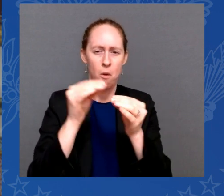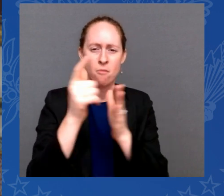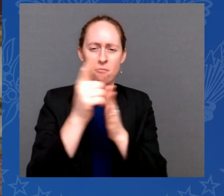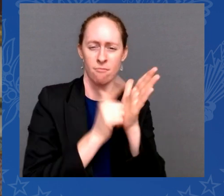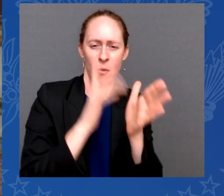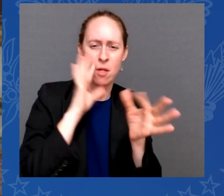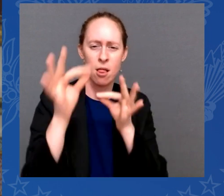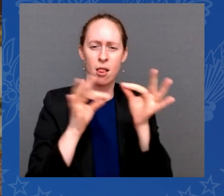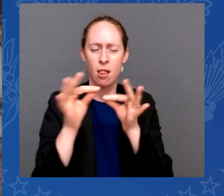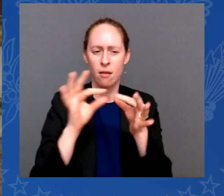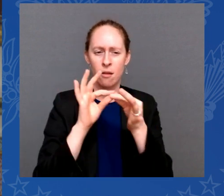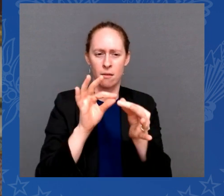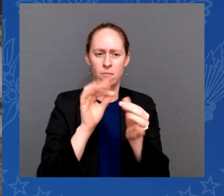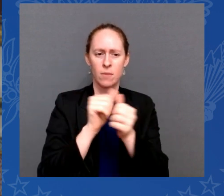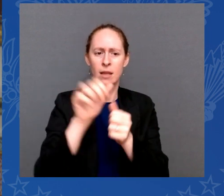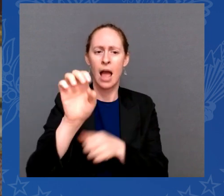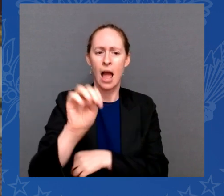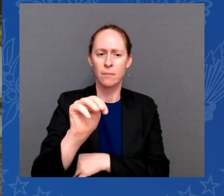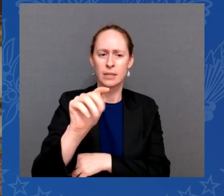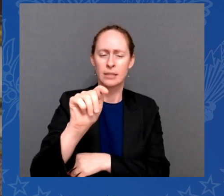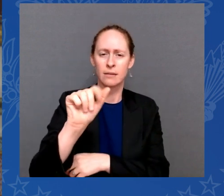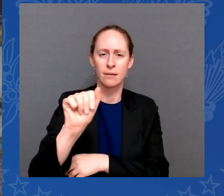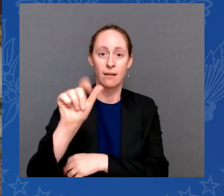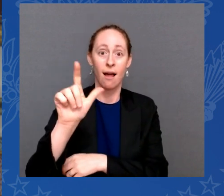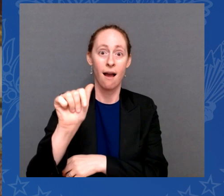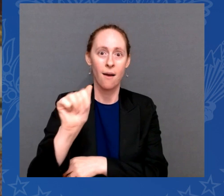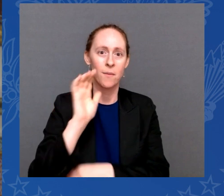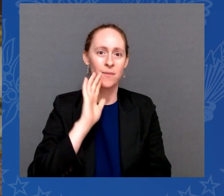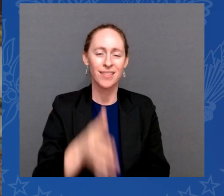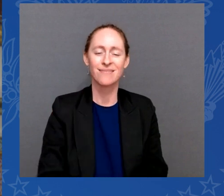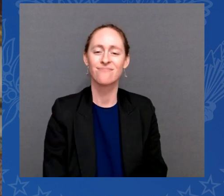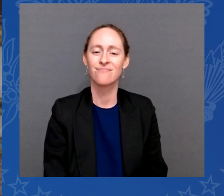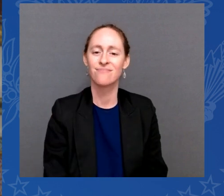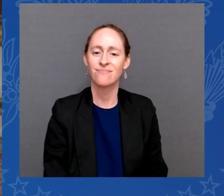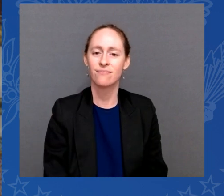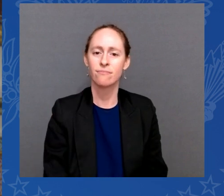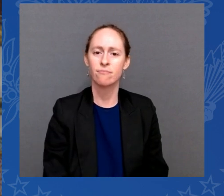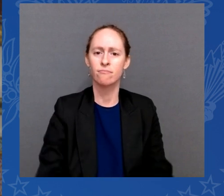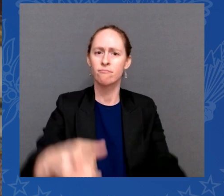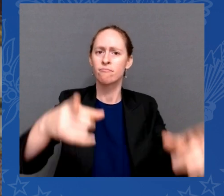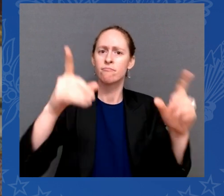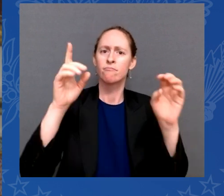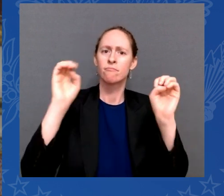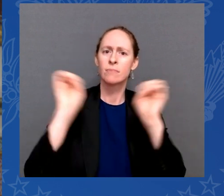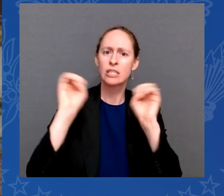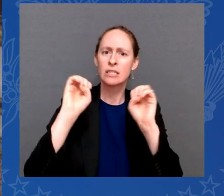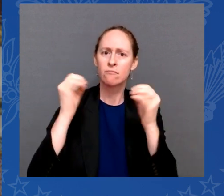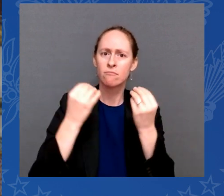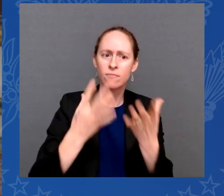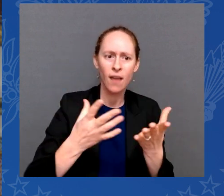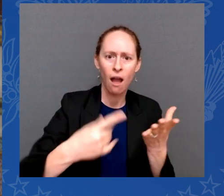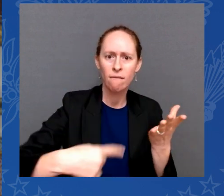when offering legally mandated life or health saving abortion services in emergency situations.